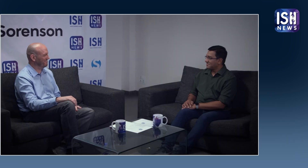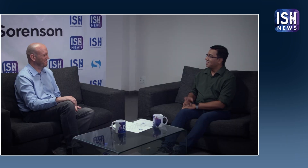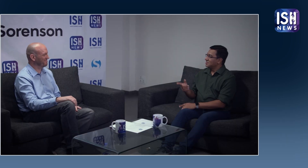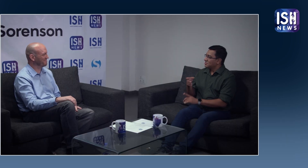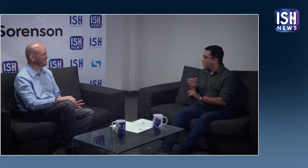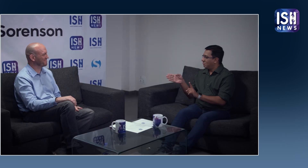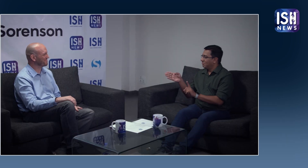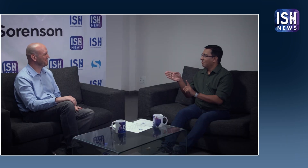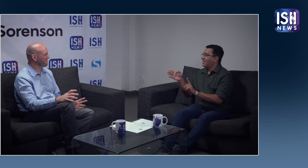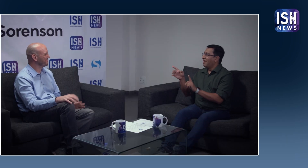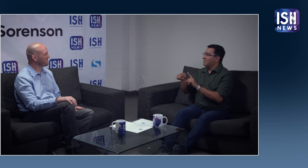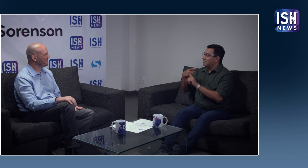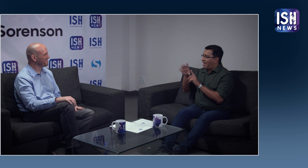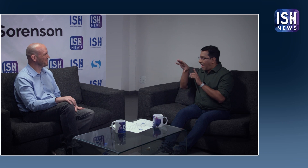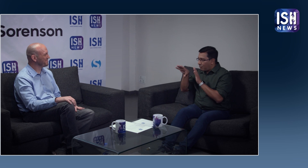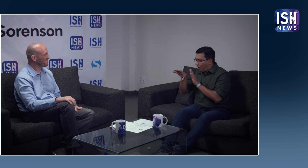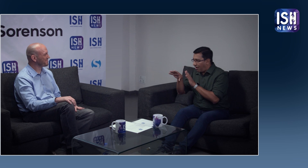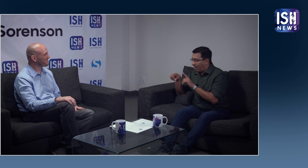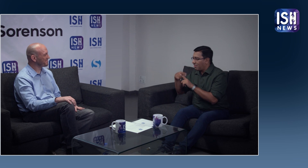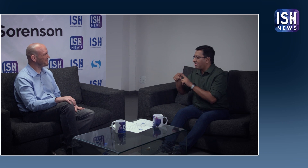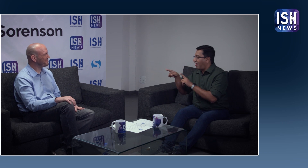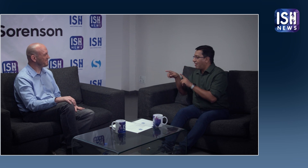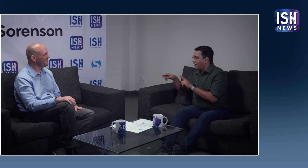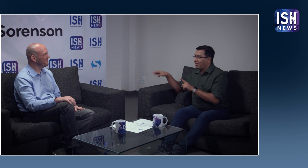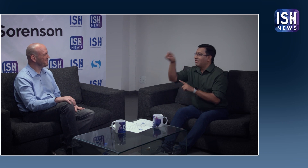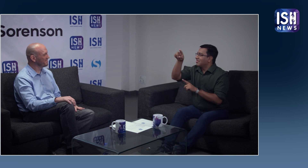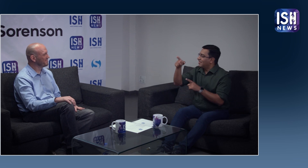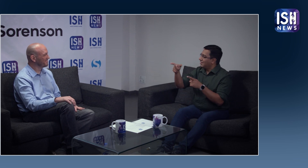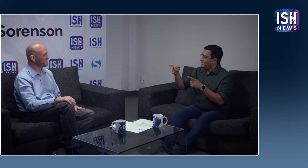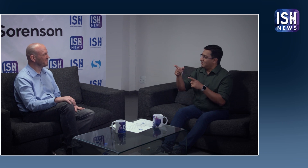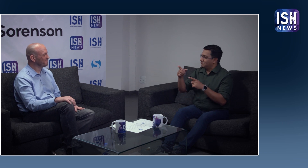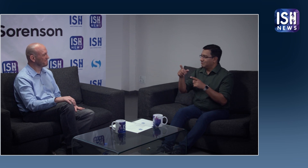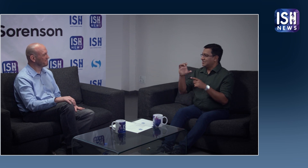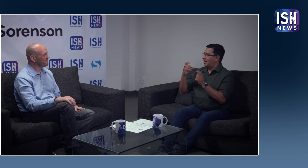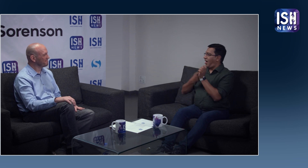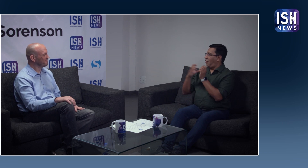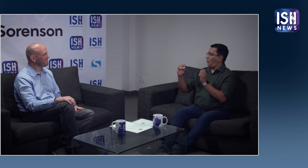So from being robot scientist, you diverted your goal to filmmaking and from there you became the CRO.